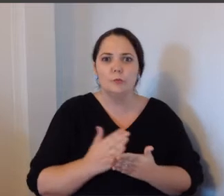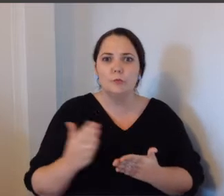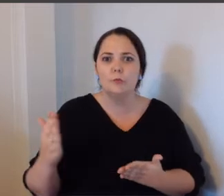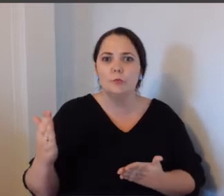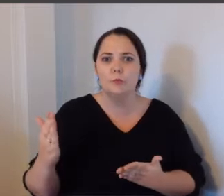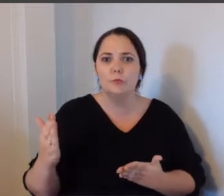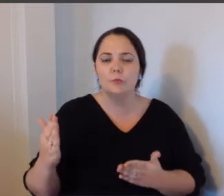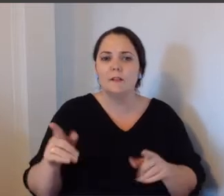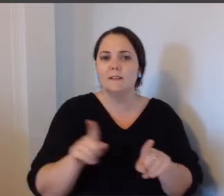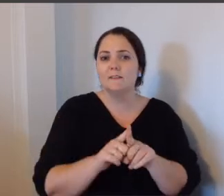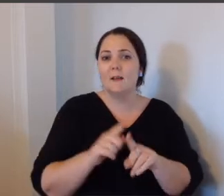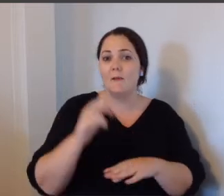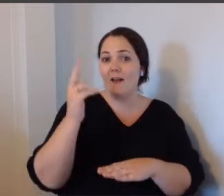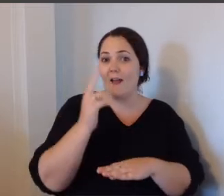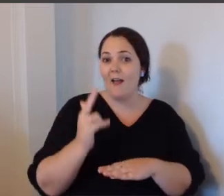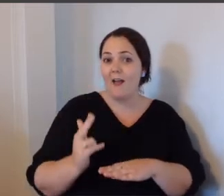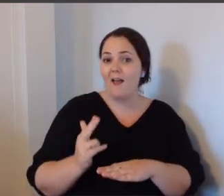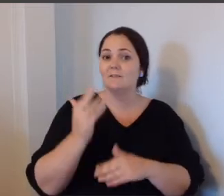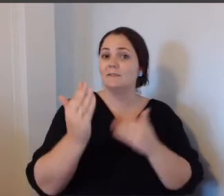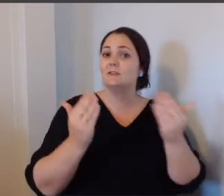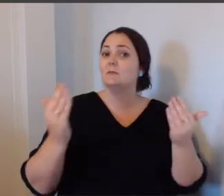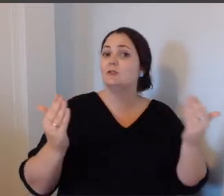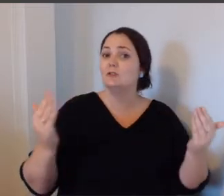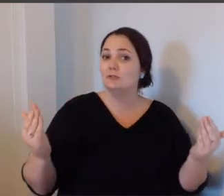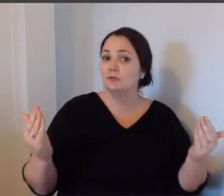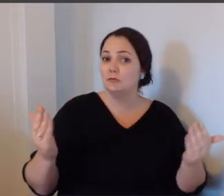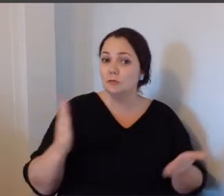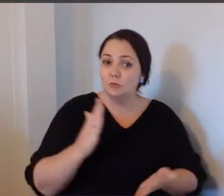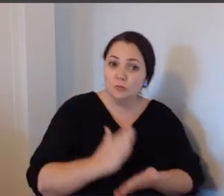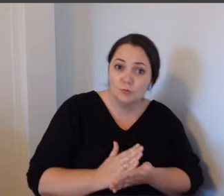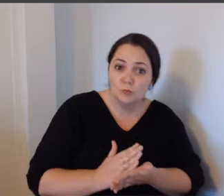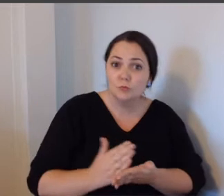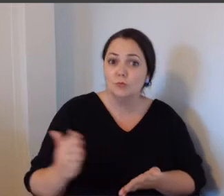The same is true with exhibitions and we also need to be alert to the fact that exhibitions are never